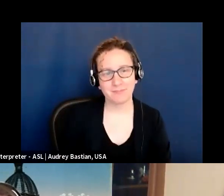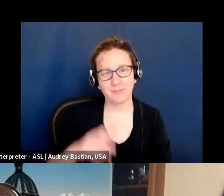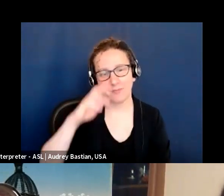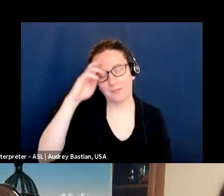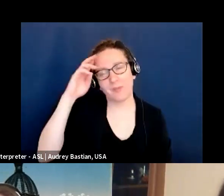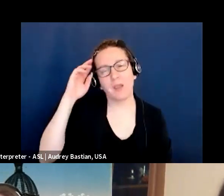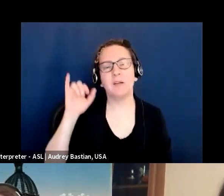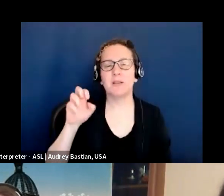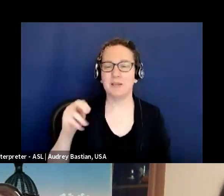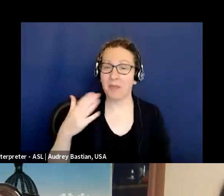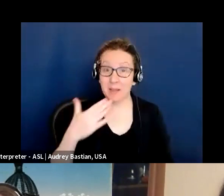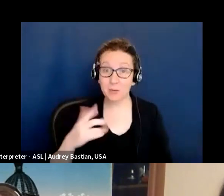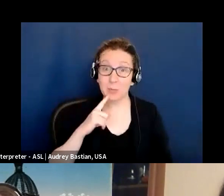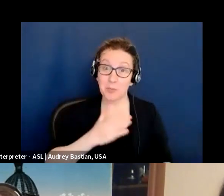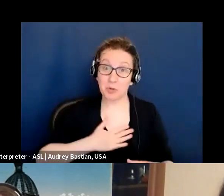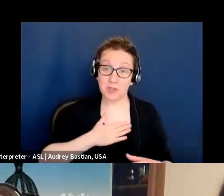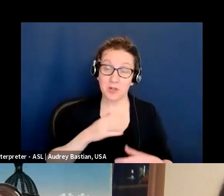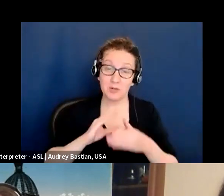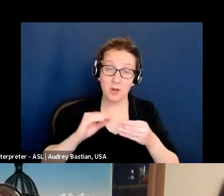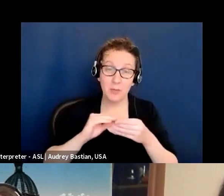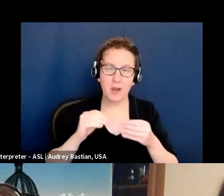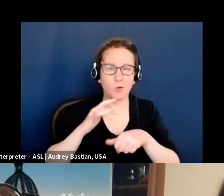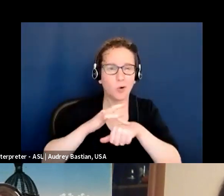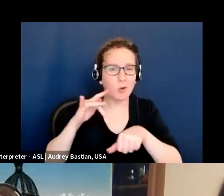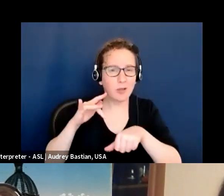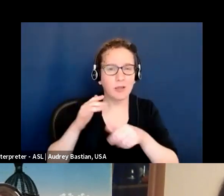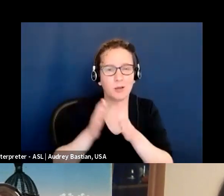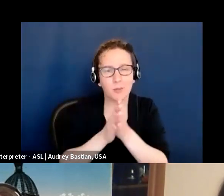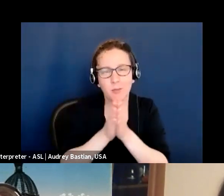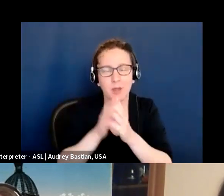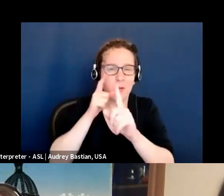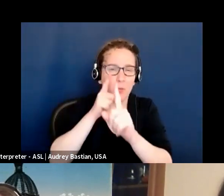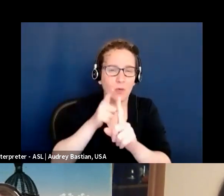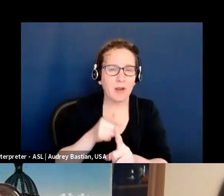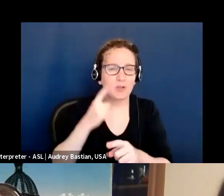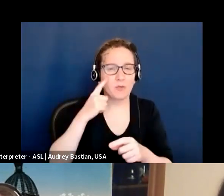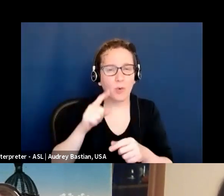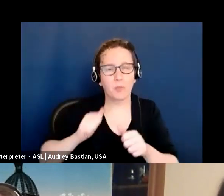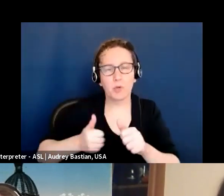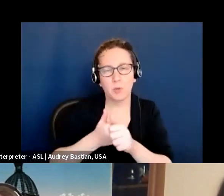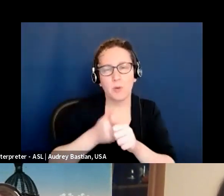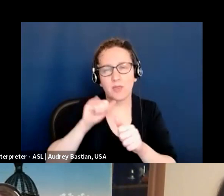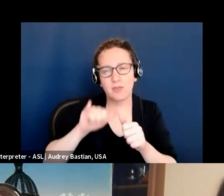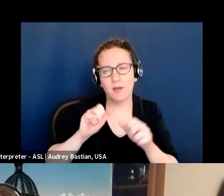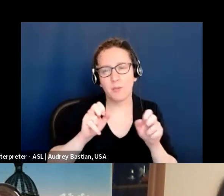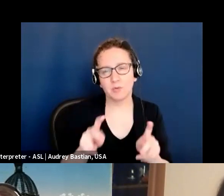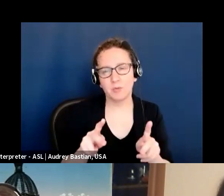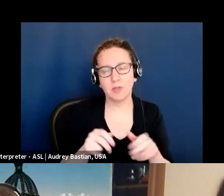talked about your early motivations, too, for pursuing that opportunity. It's amazing